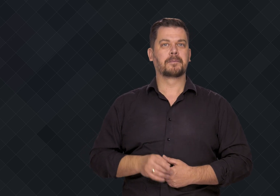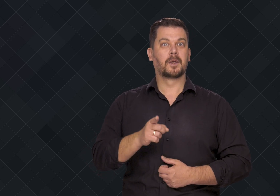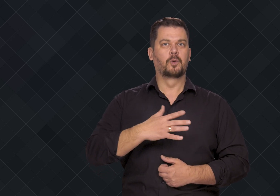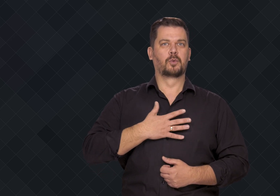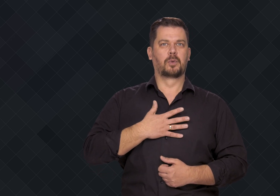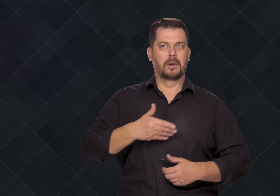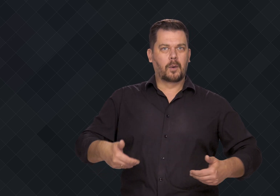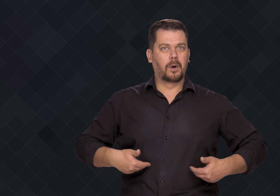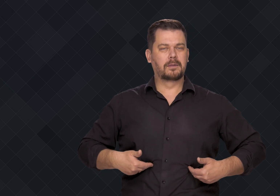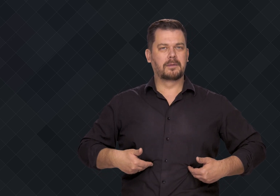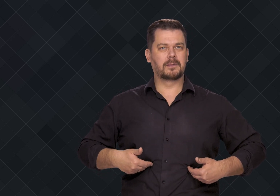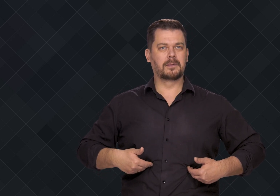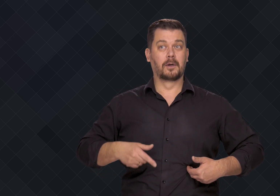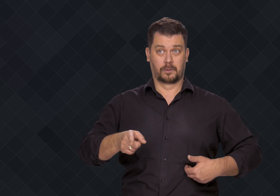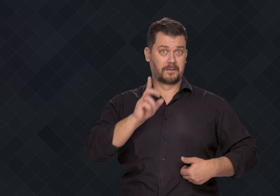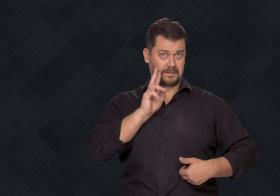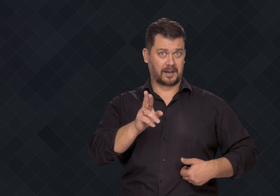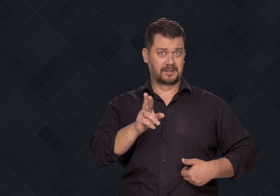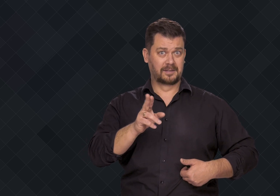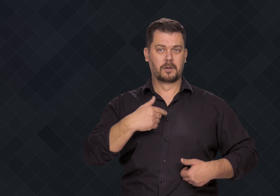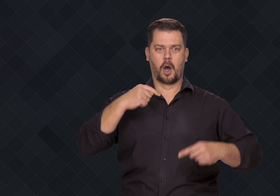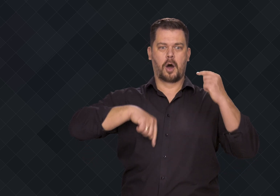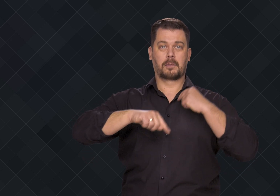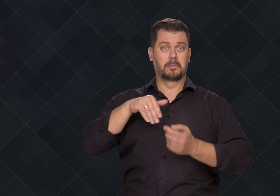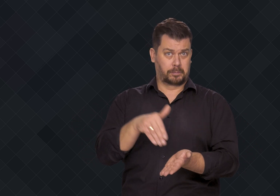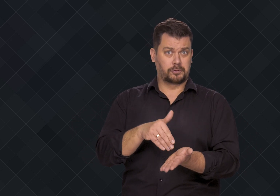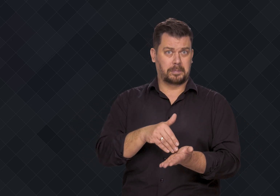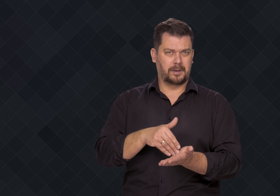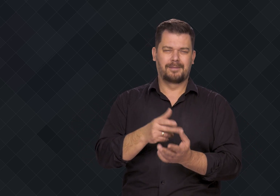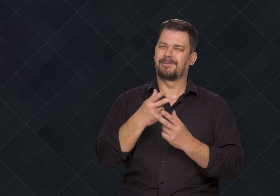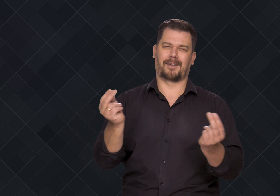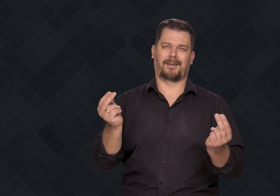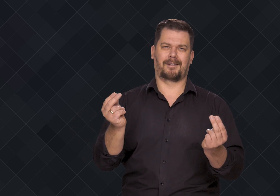You feel hungry not because your body actually needs food,